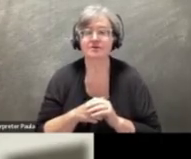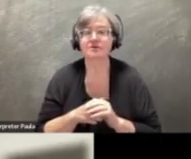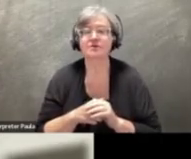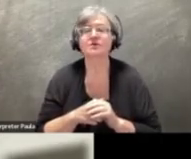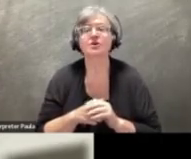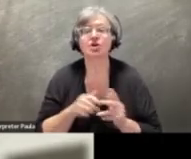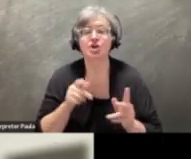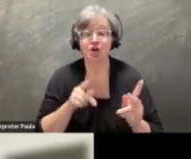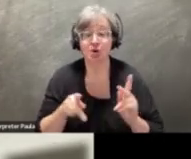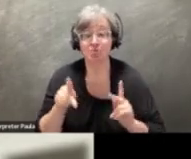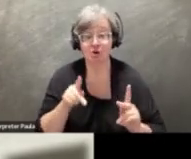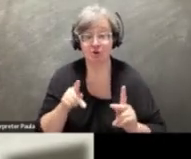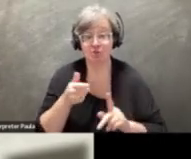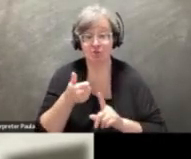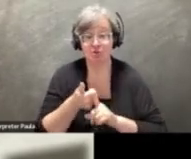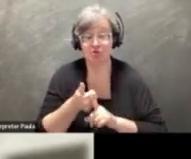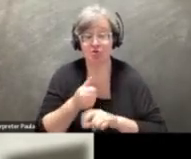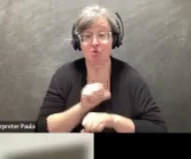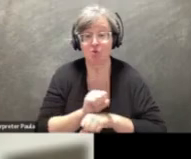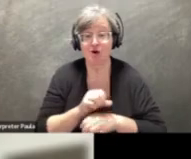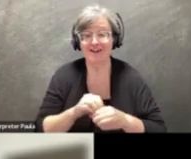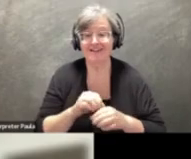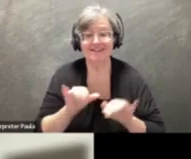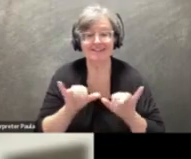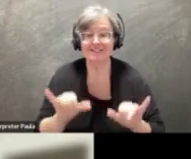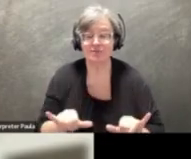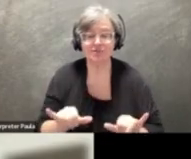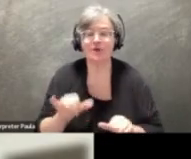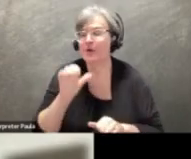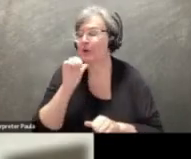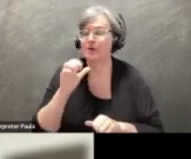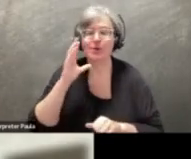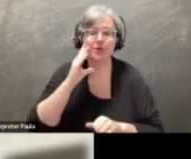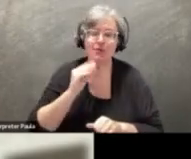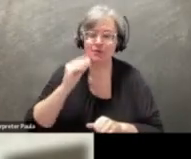that work in the system who don't experience disability